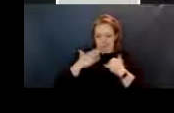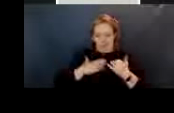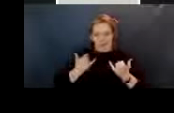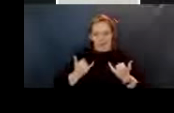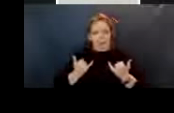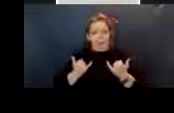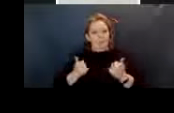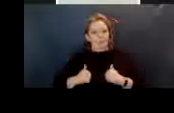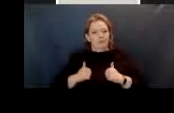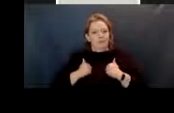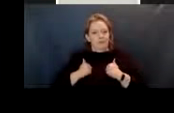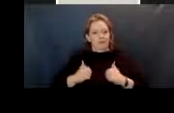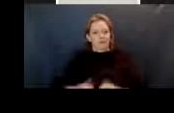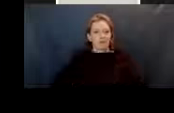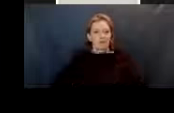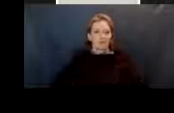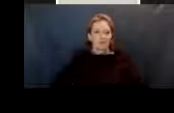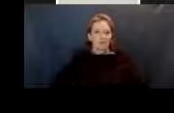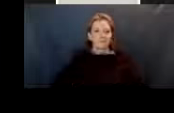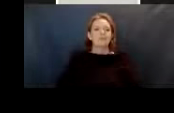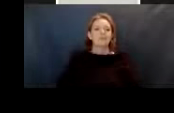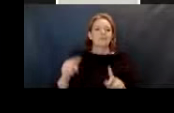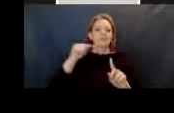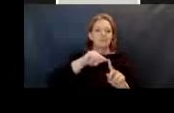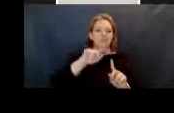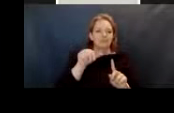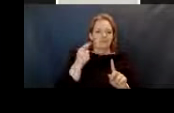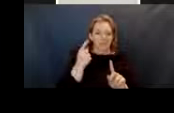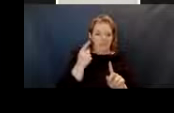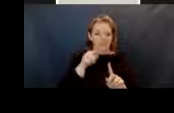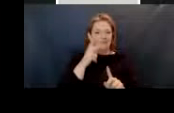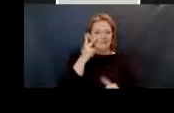Here's another kudzu, we're going to get into some more kudzus.